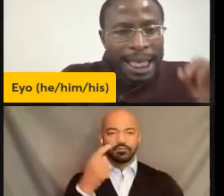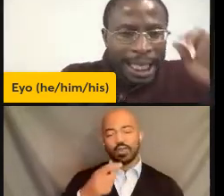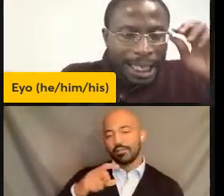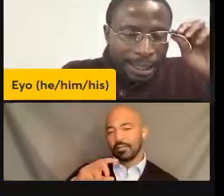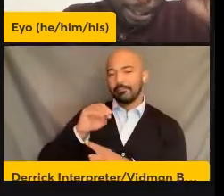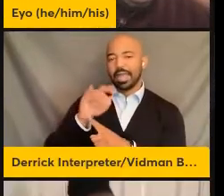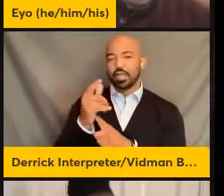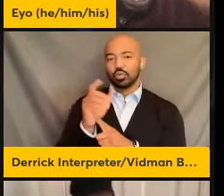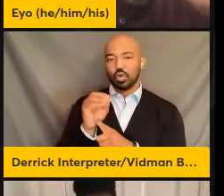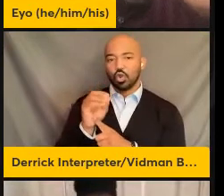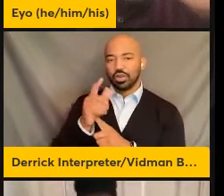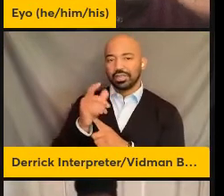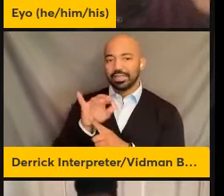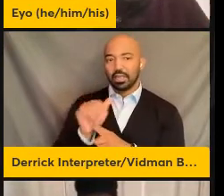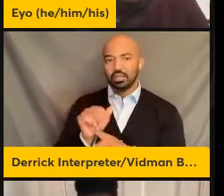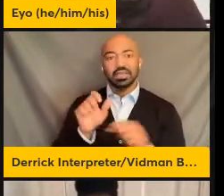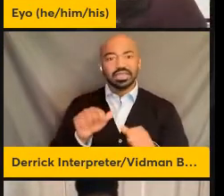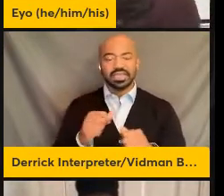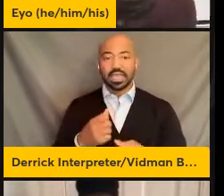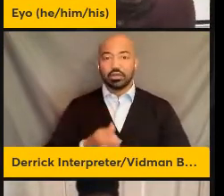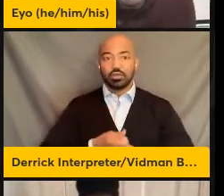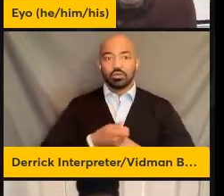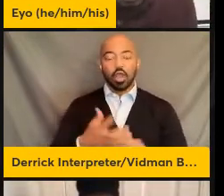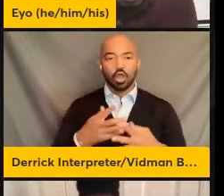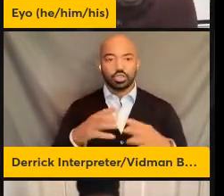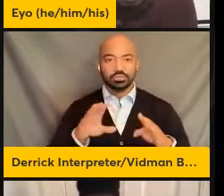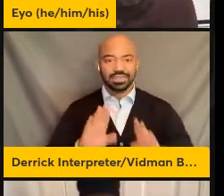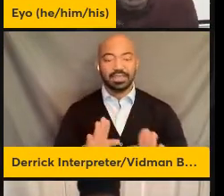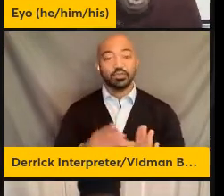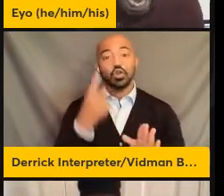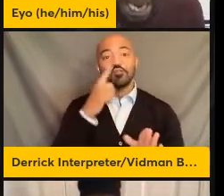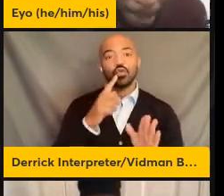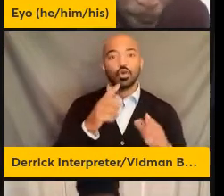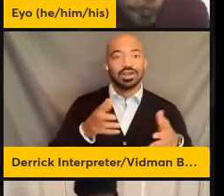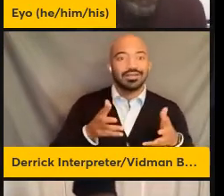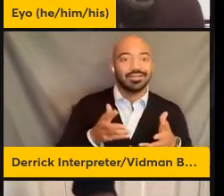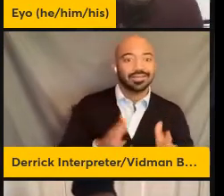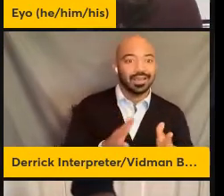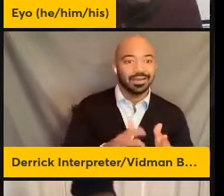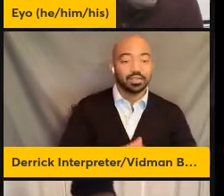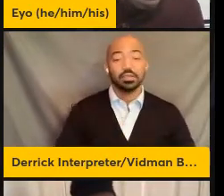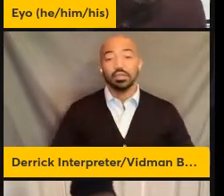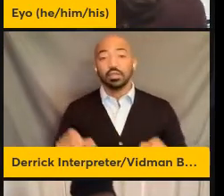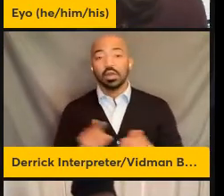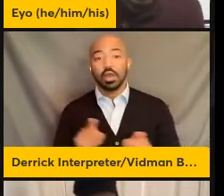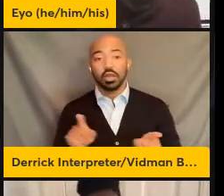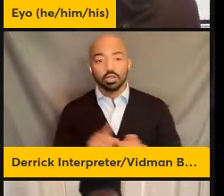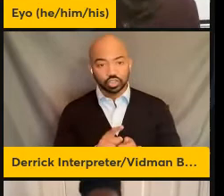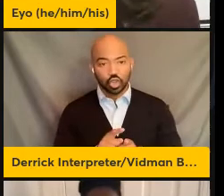he can elicit behaviors that are reminiscent of anxiety behaviors, and I put locomotory or ambulatory behaviors,